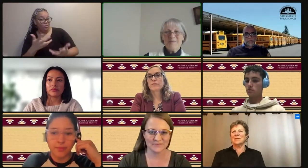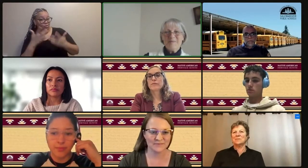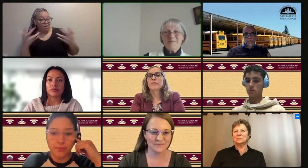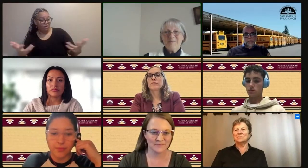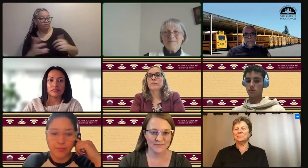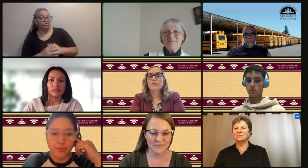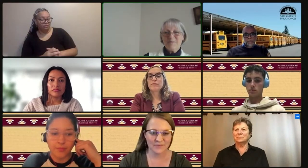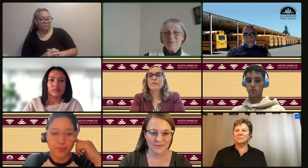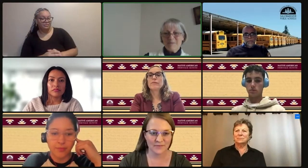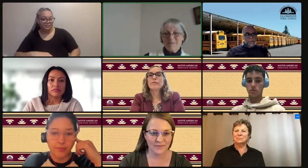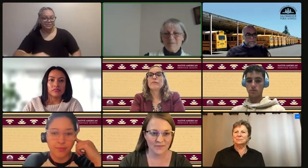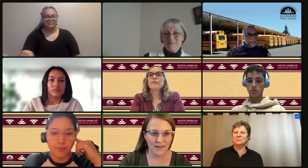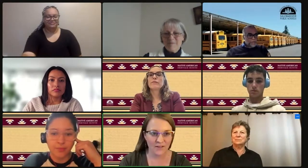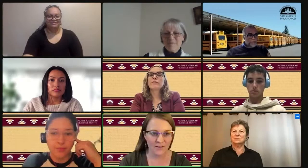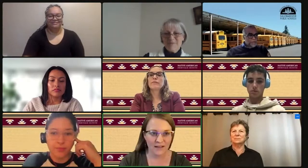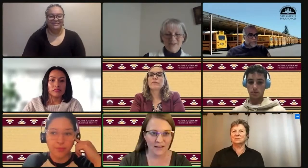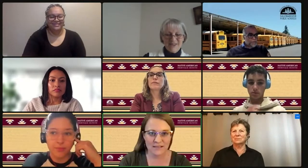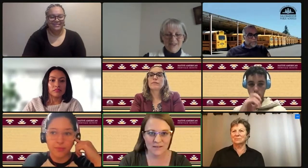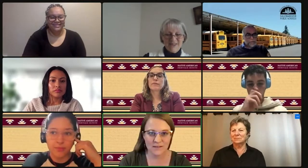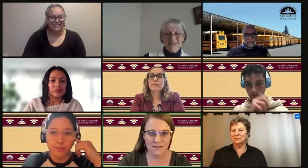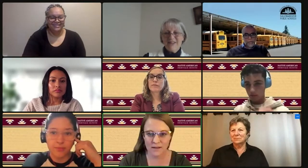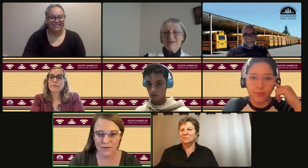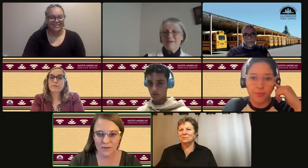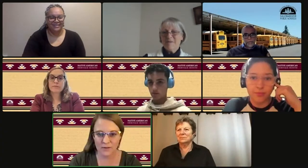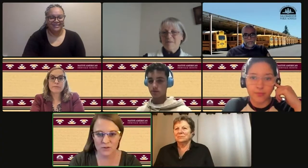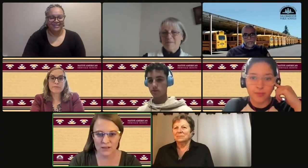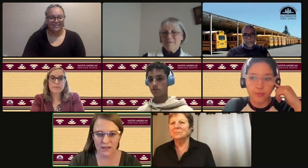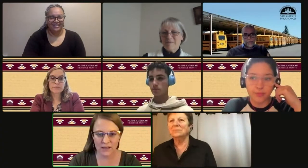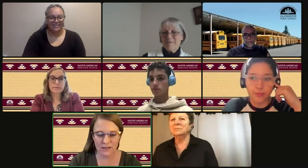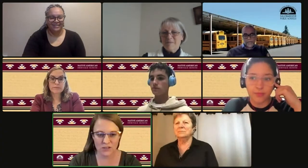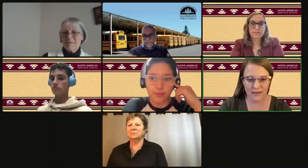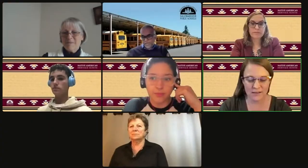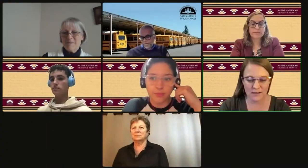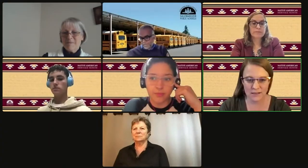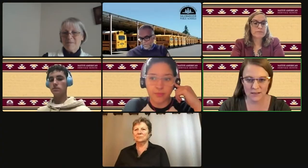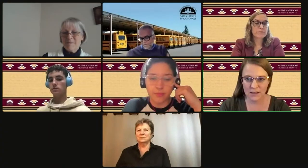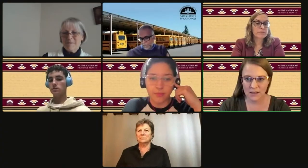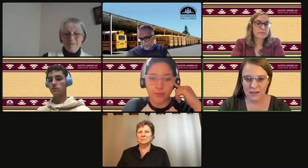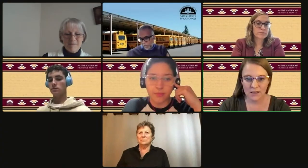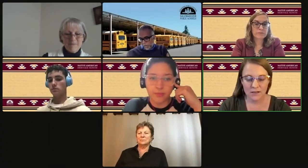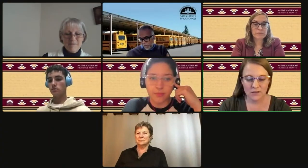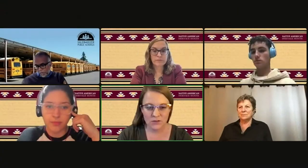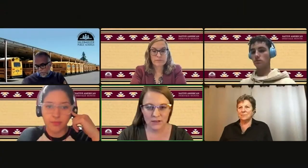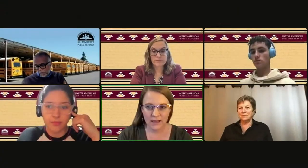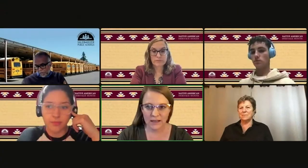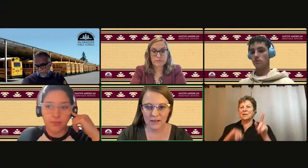IT'S REALLY NICE TO MEET YOU. NICE TO MEET YOU.